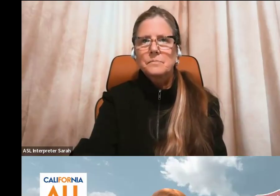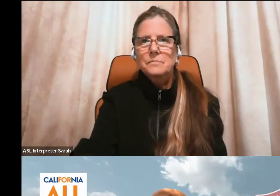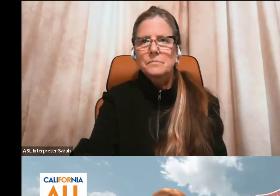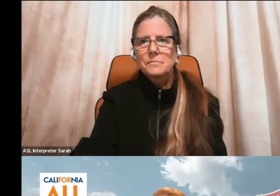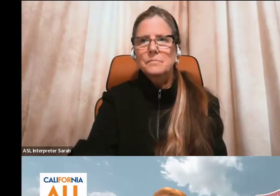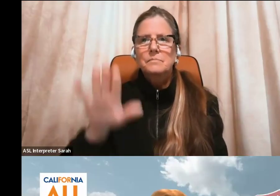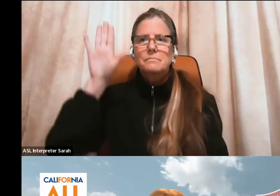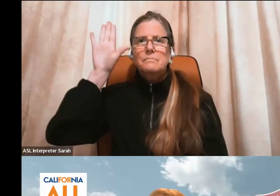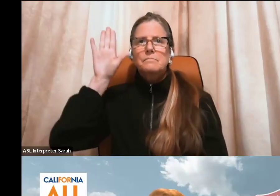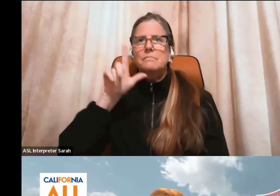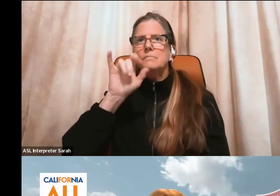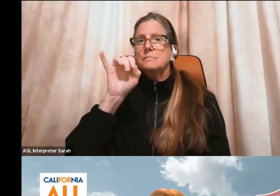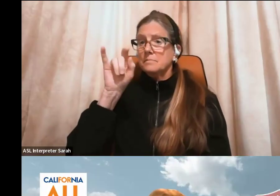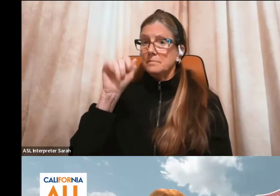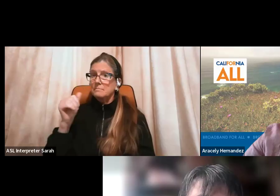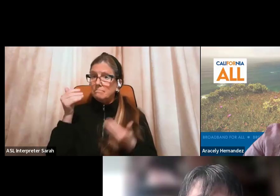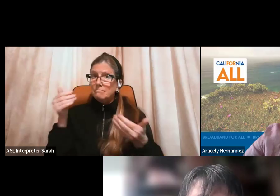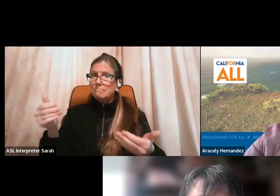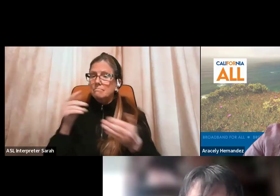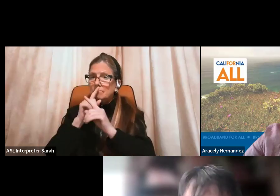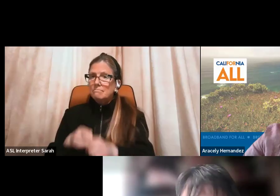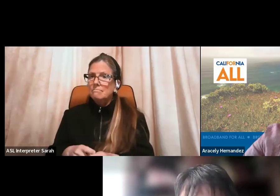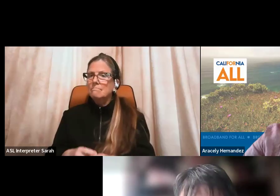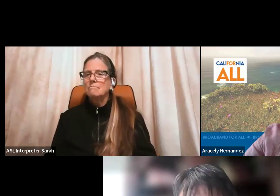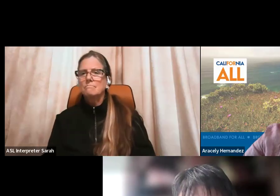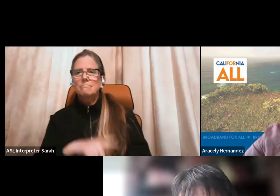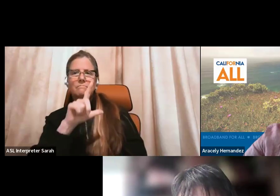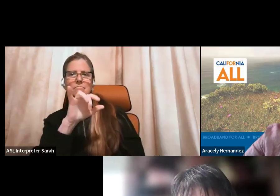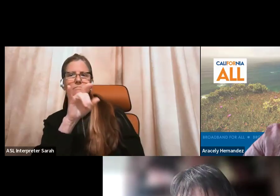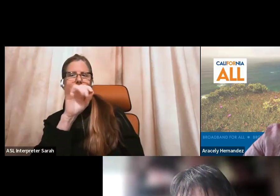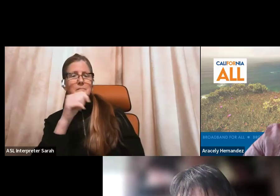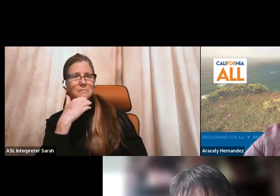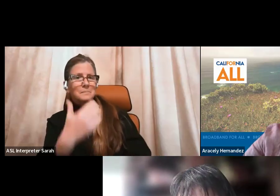would you like to unmute yourself? Yes, good morning, everyone. My name's